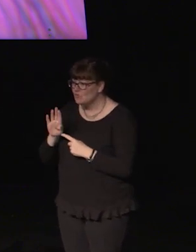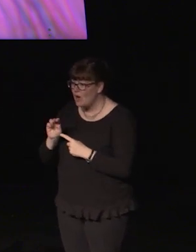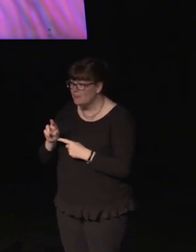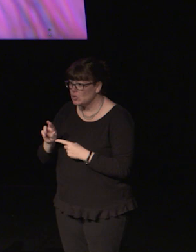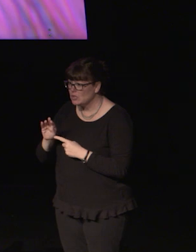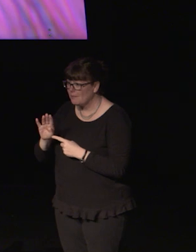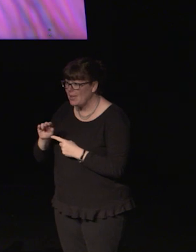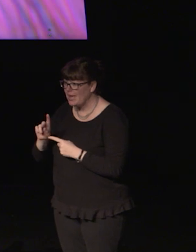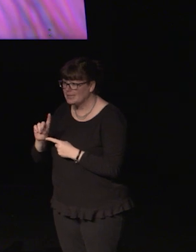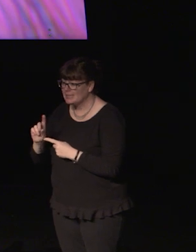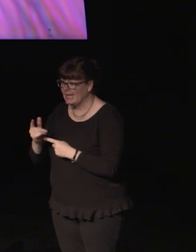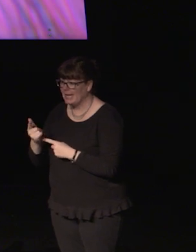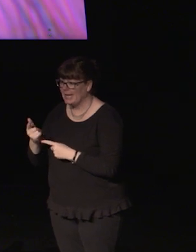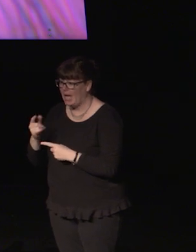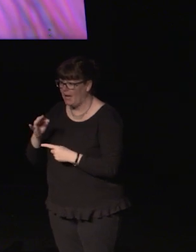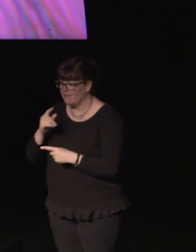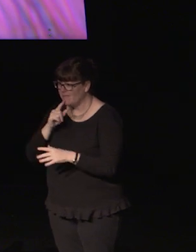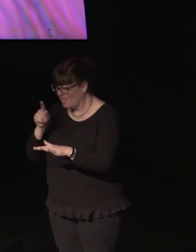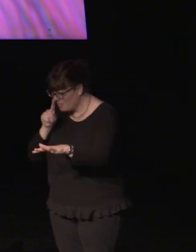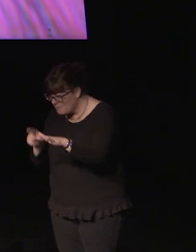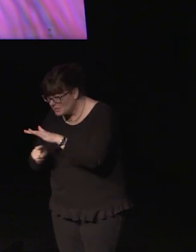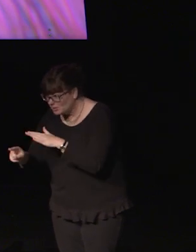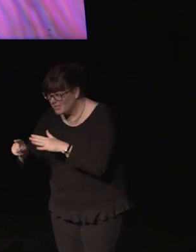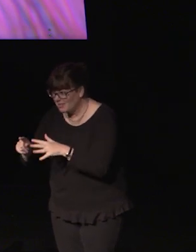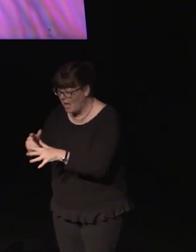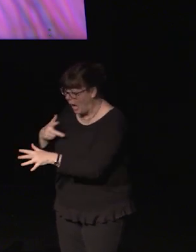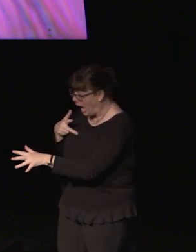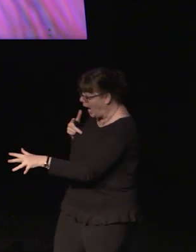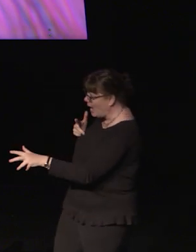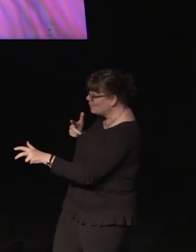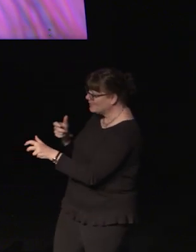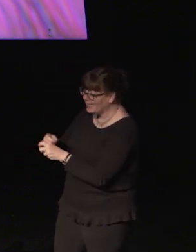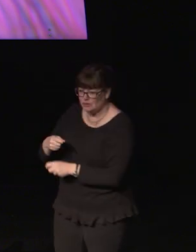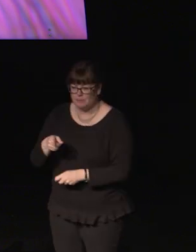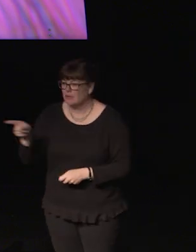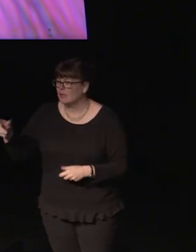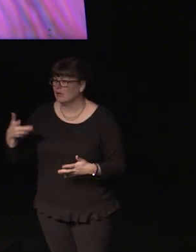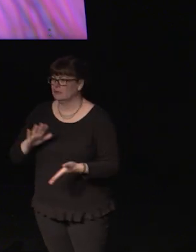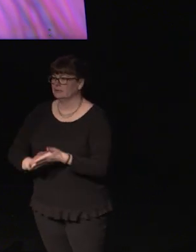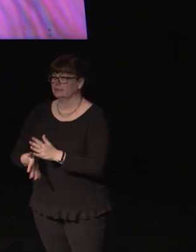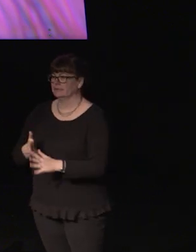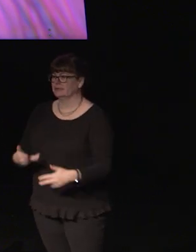kept me catching up to them, they already completed the mission by the time I was able to find them.